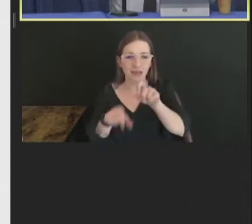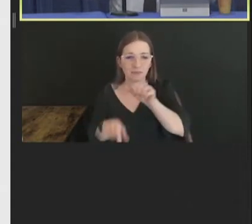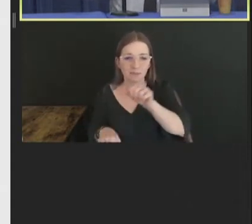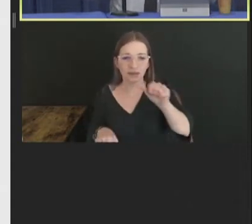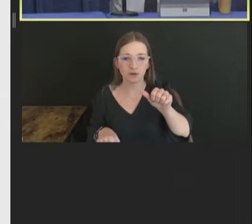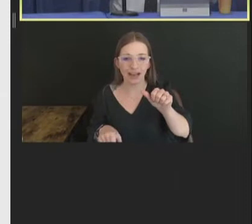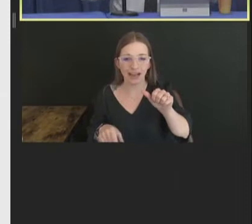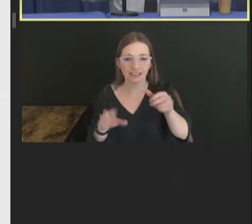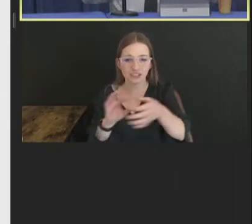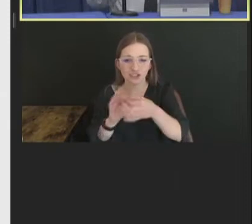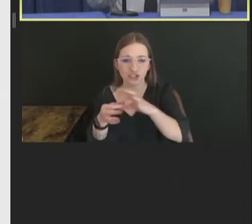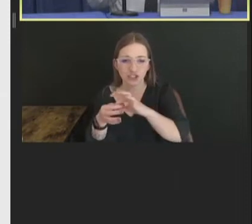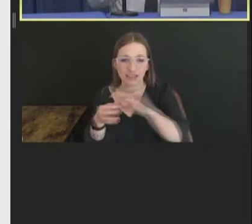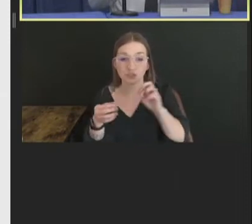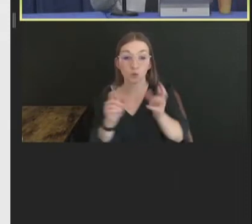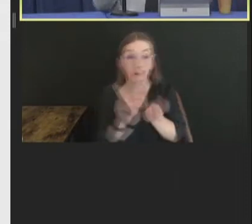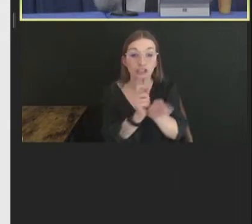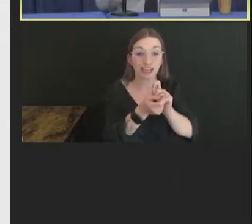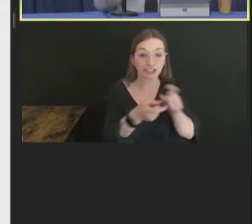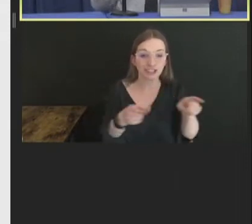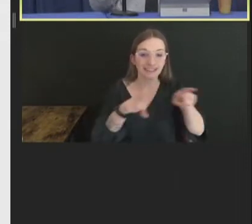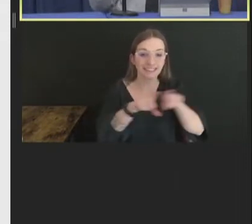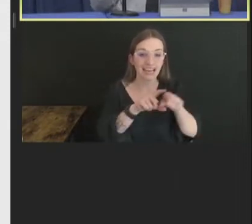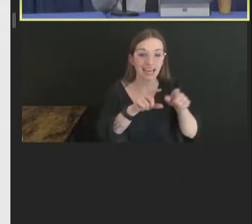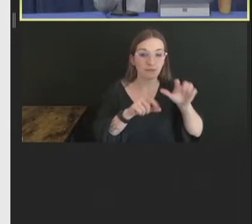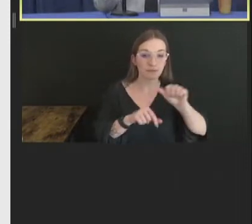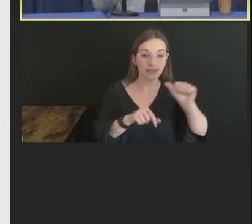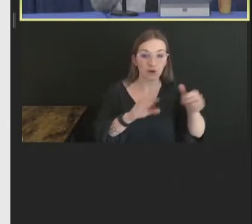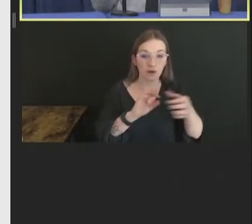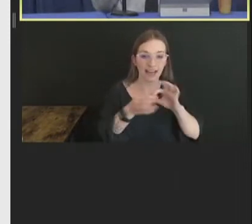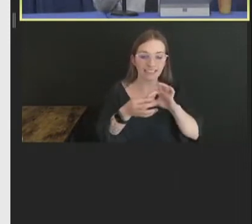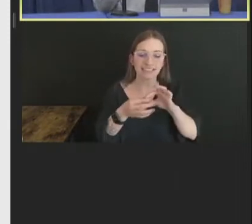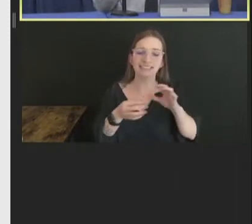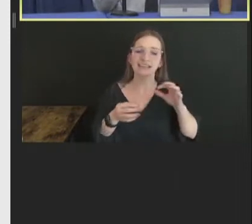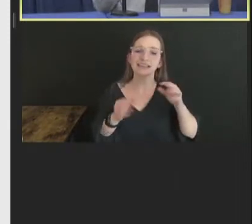which is telling us that the virus probably has only a limited number of ways to really